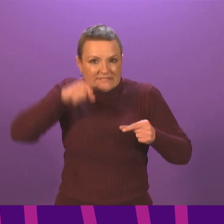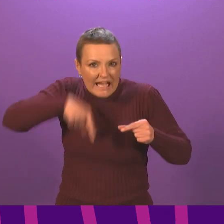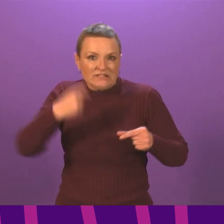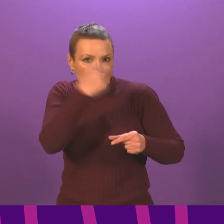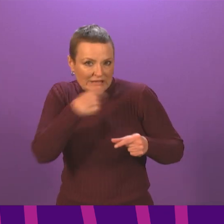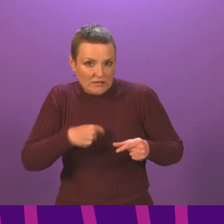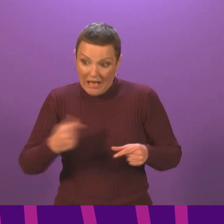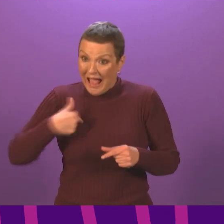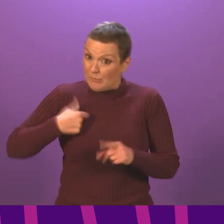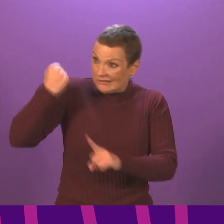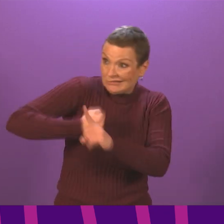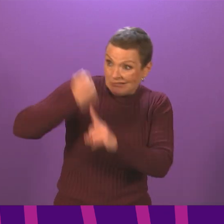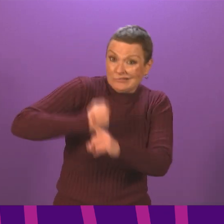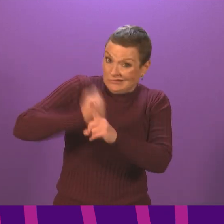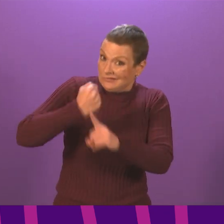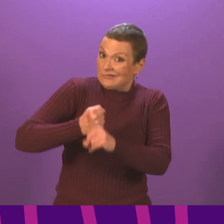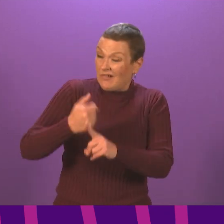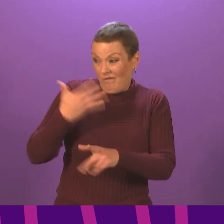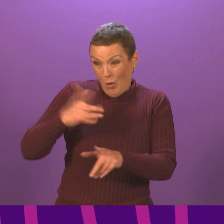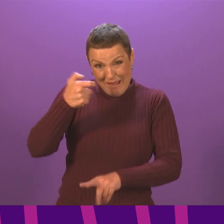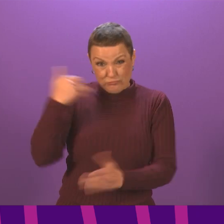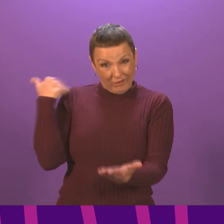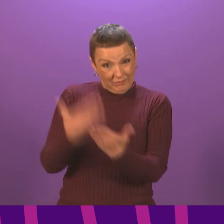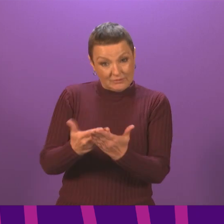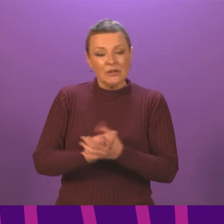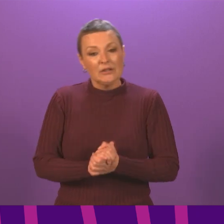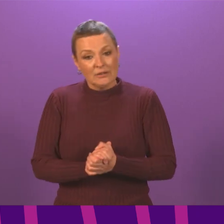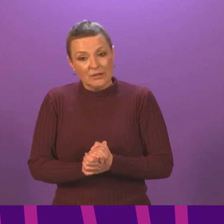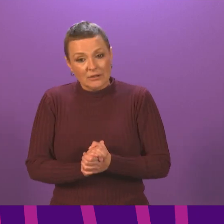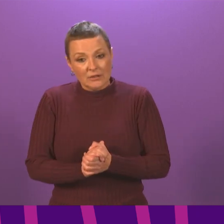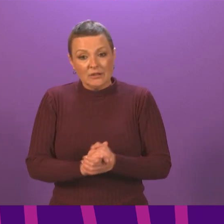is something that my Green colleagues and I have been calling for since April, and it